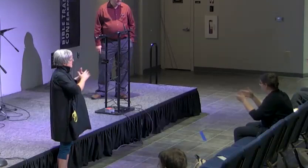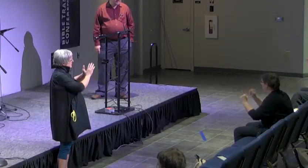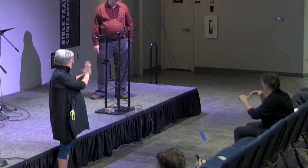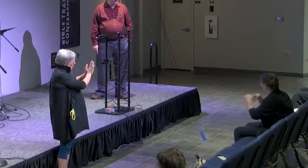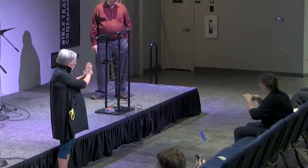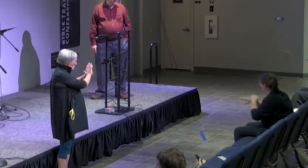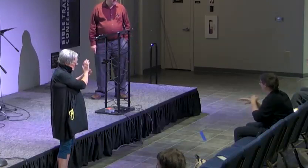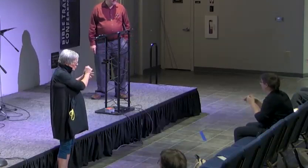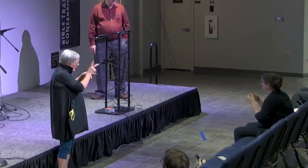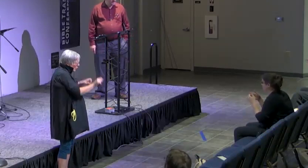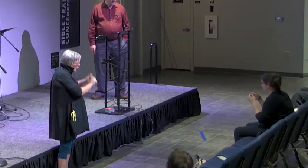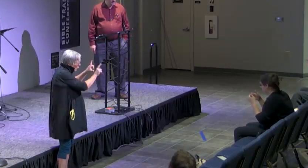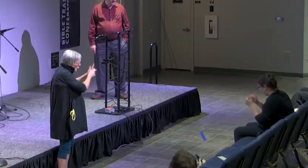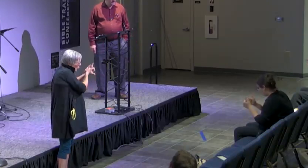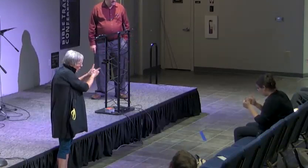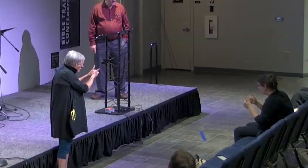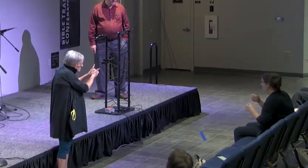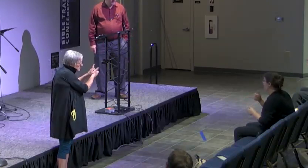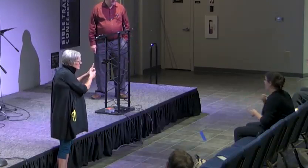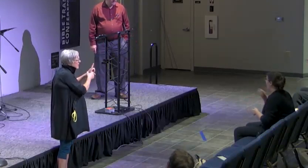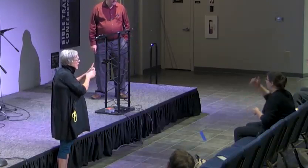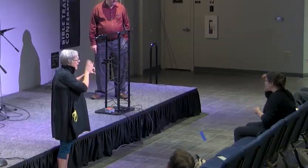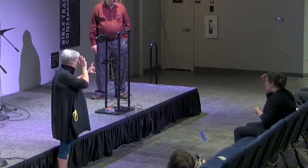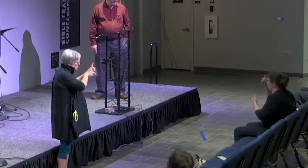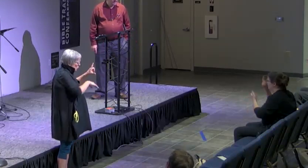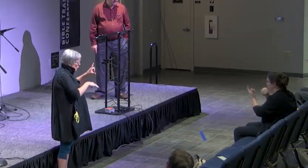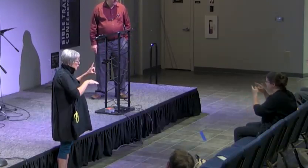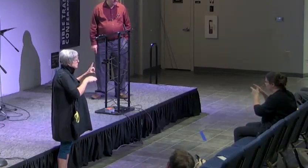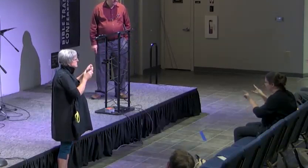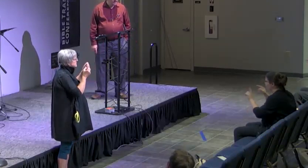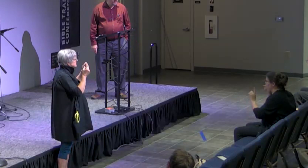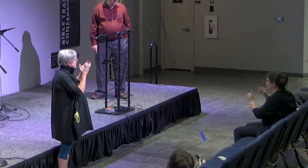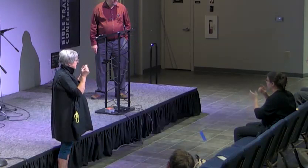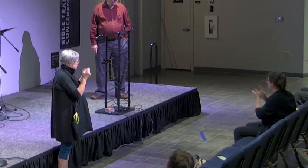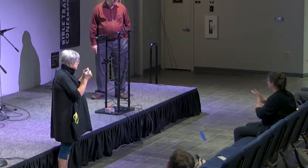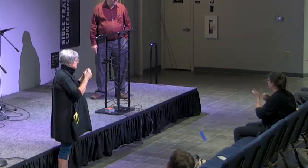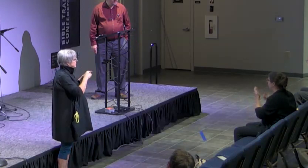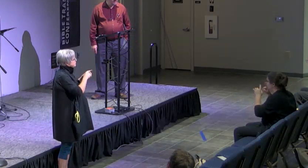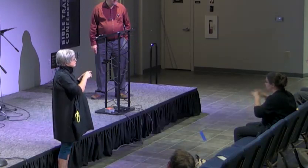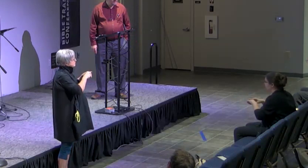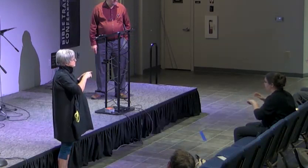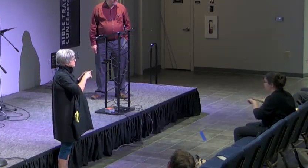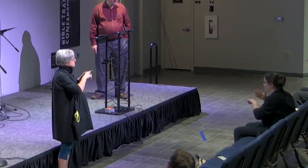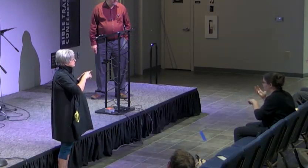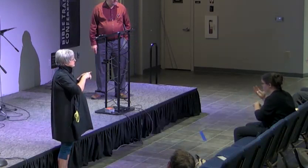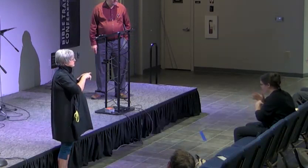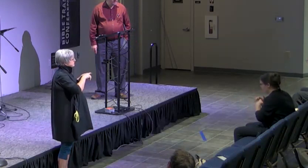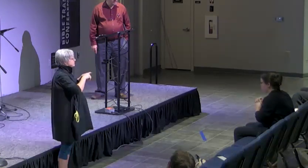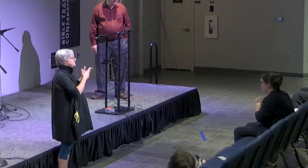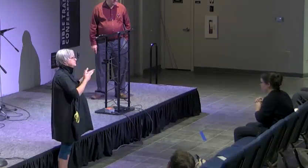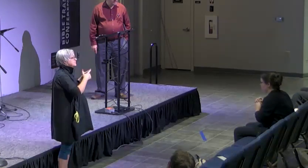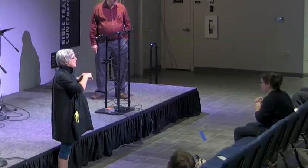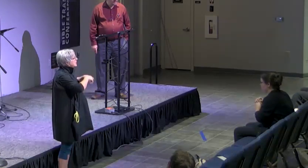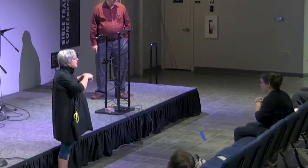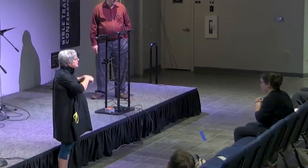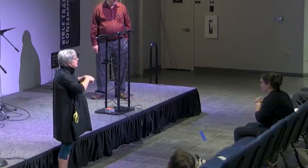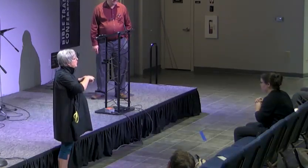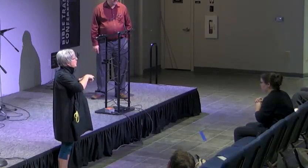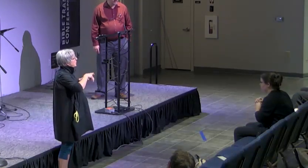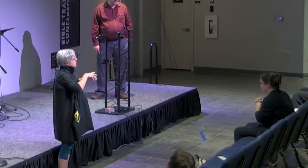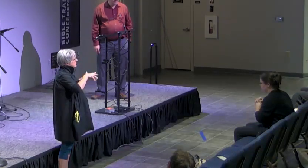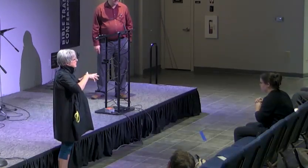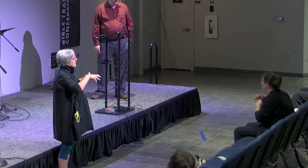And I know the sign language, is sometimes built on the Maybe on the video you have maybe bid on English.